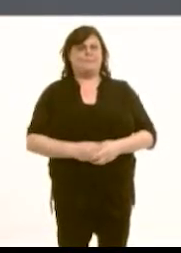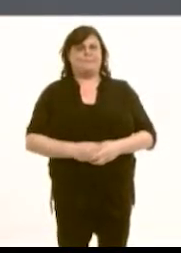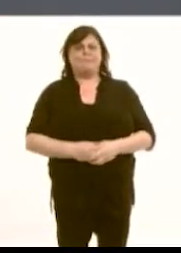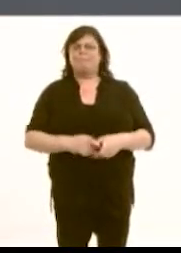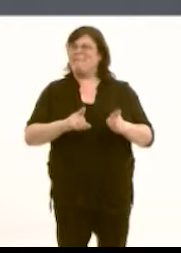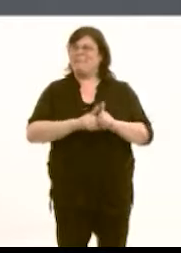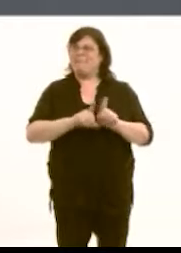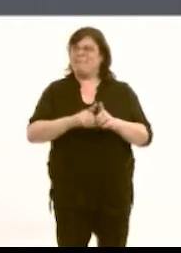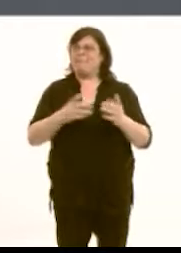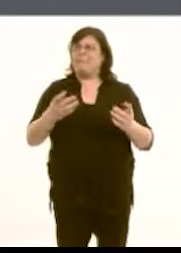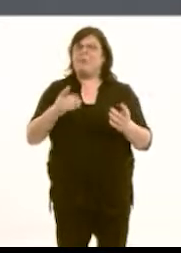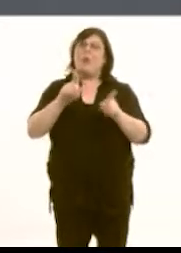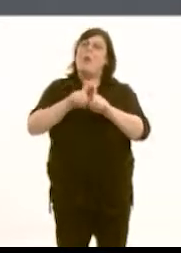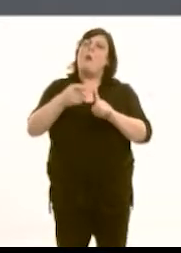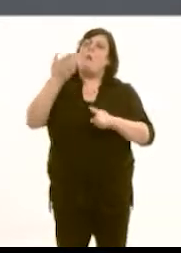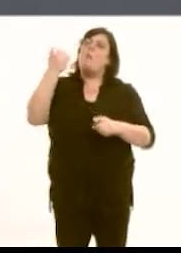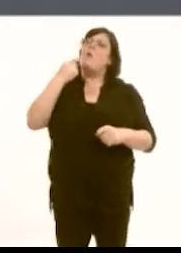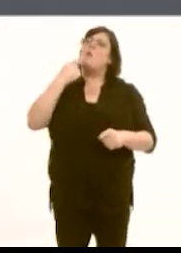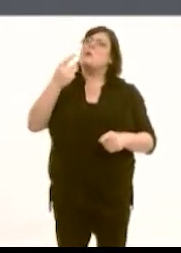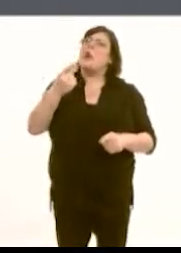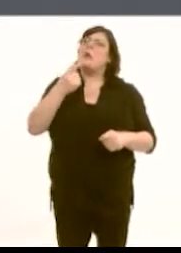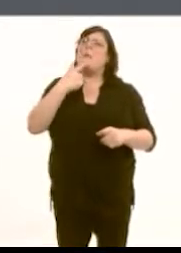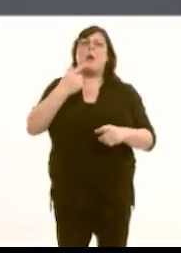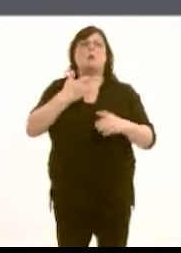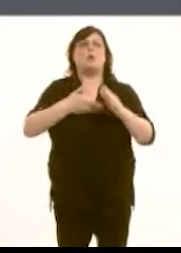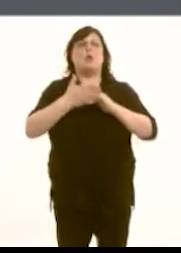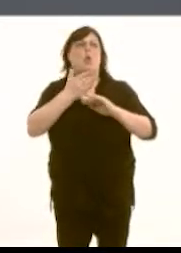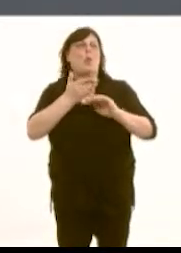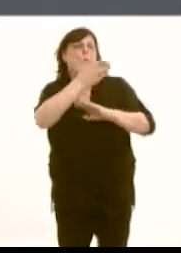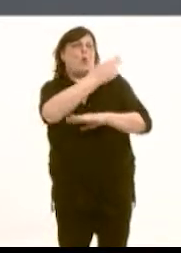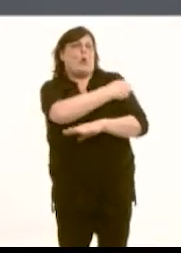Youíve previously talked about protests outside hospitals in England.